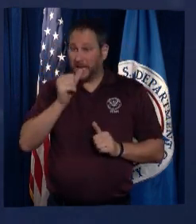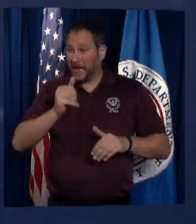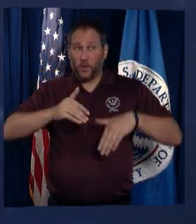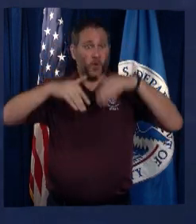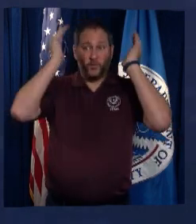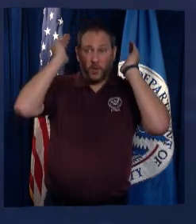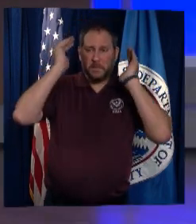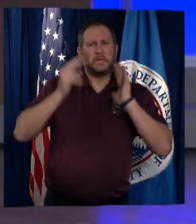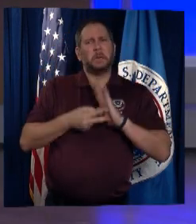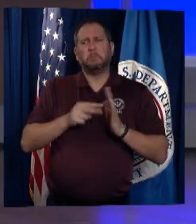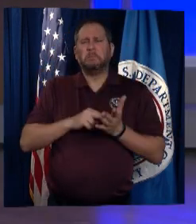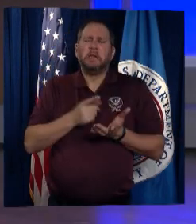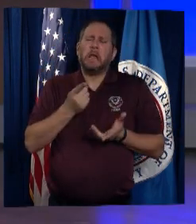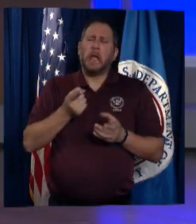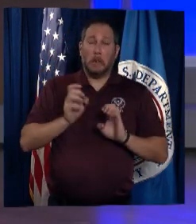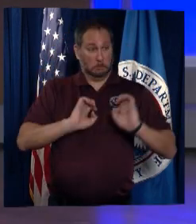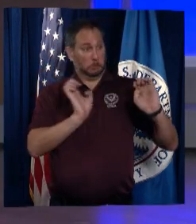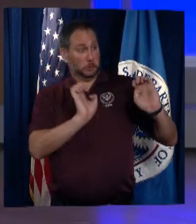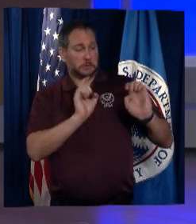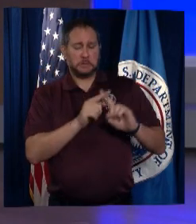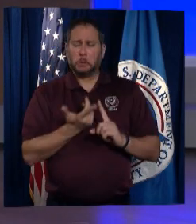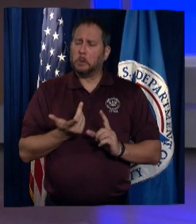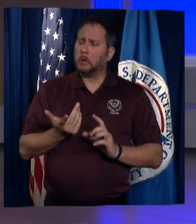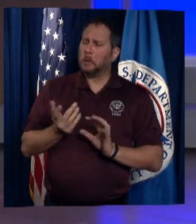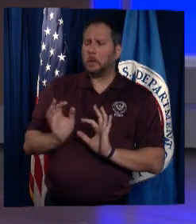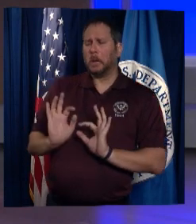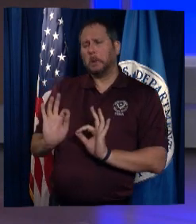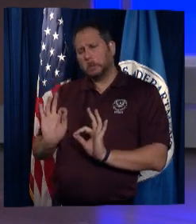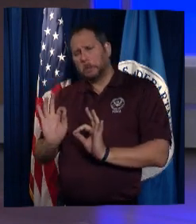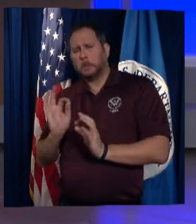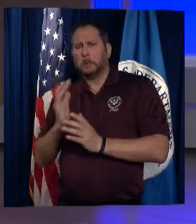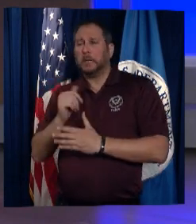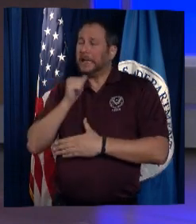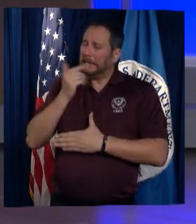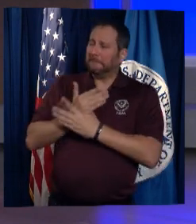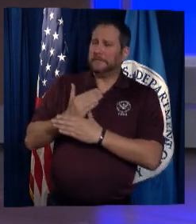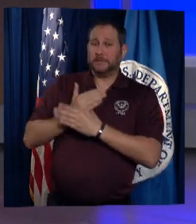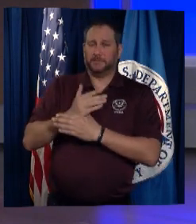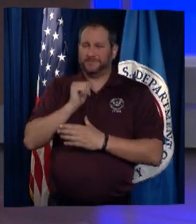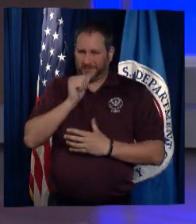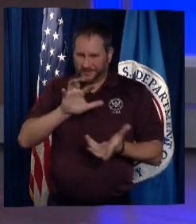the concept of control. This bias manifests itself throughout ICS and